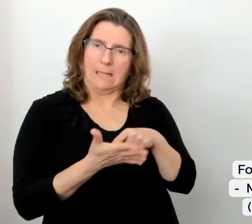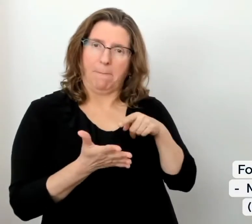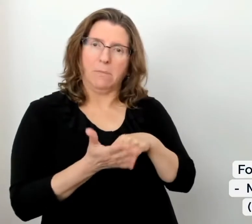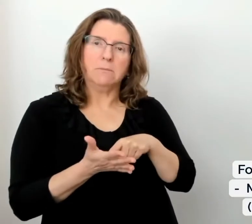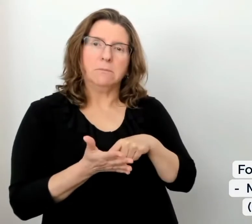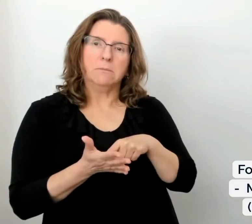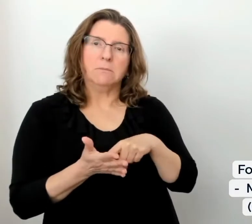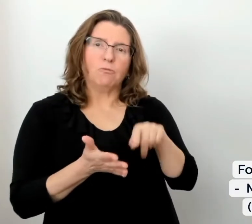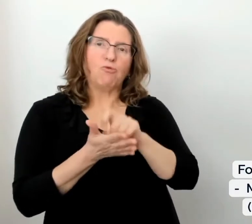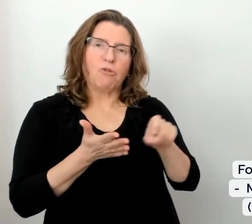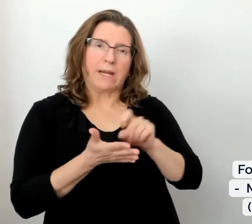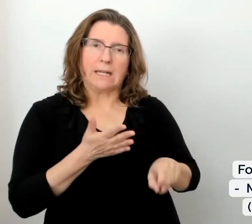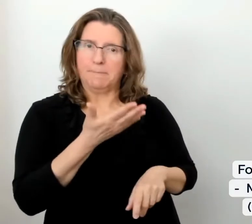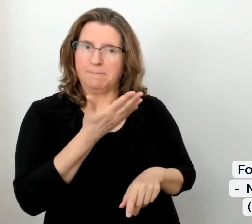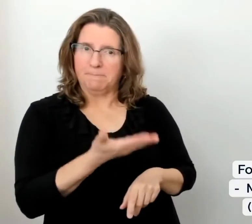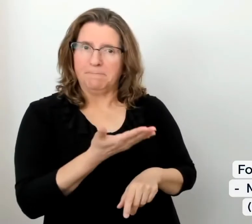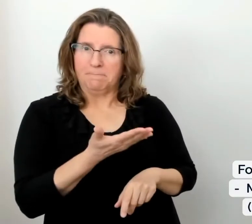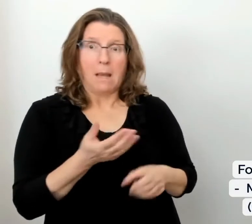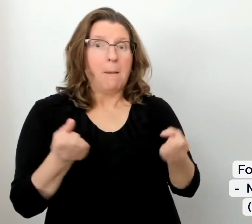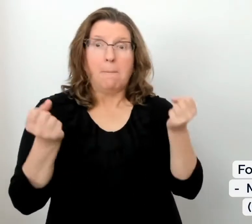On the slide we have a sample of a child's writing.